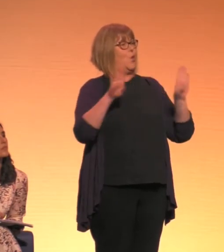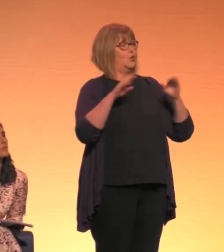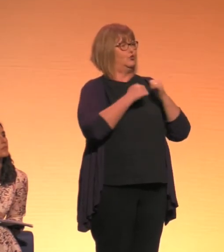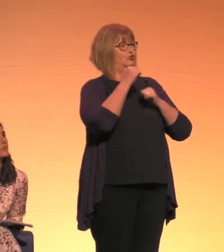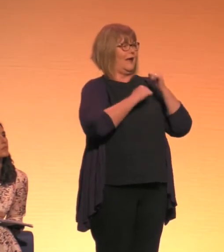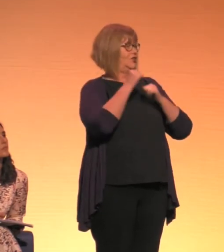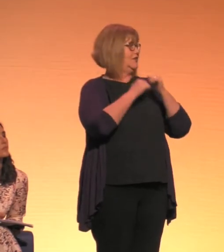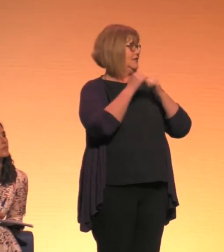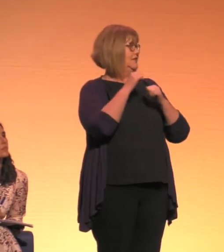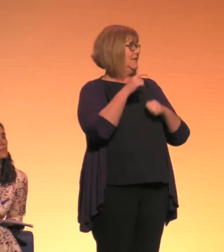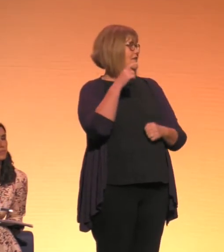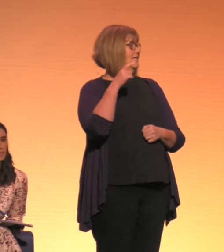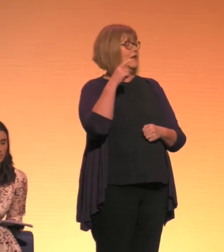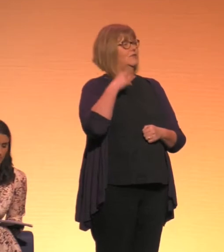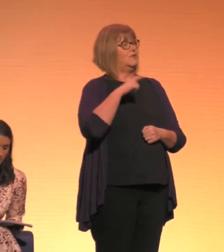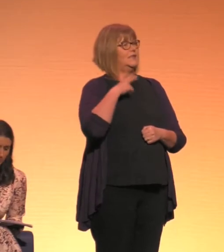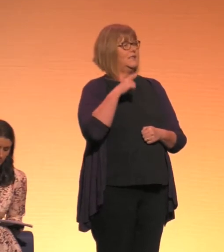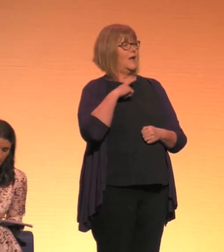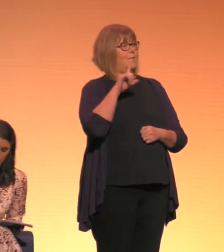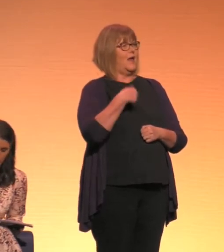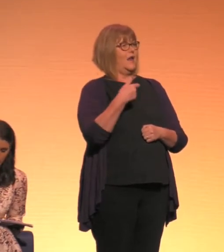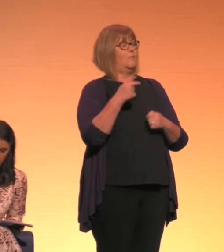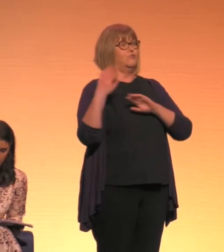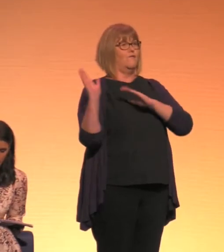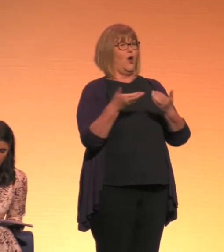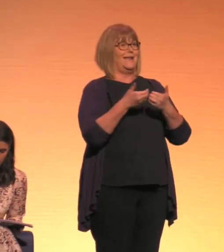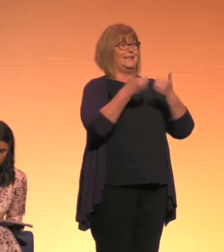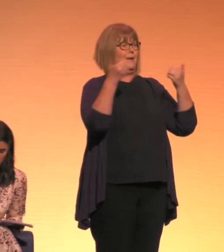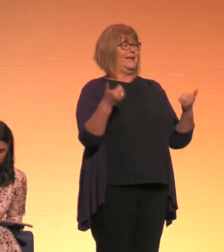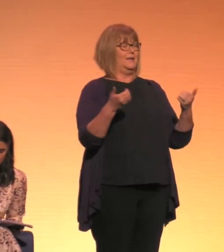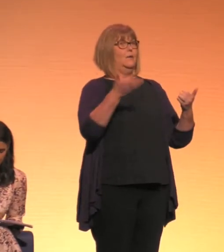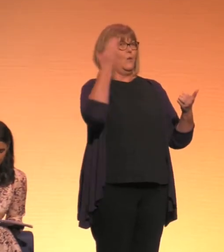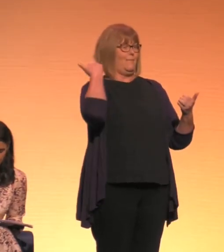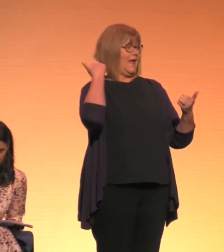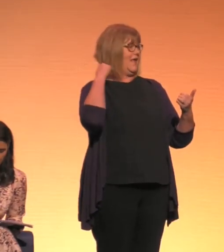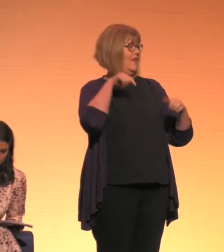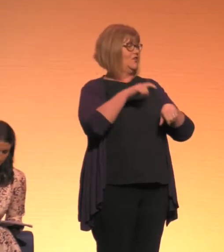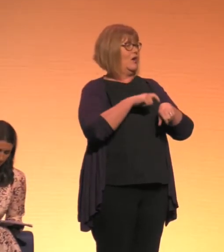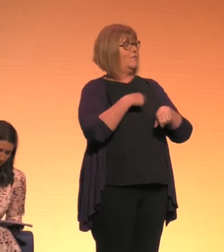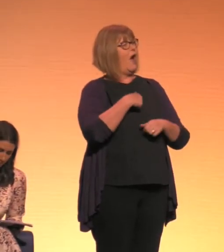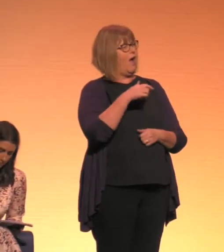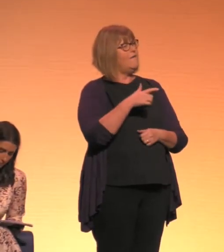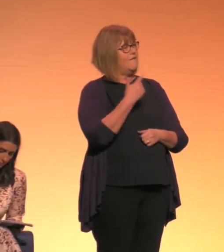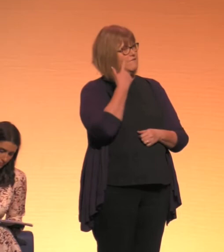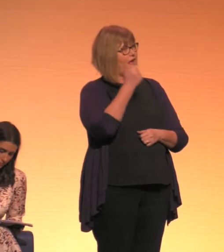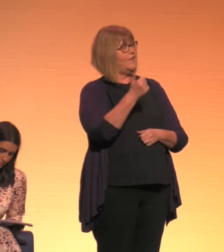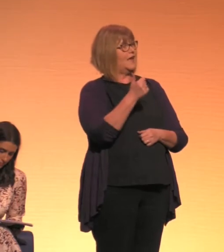to a purchaser-provider split at the time. I found that quite salutary. Does it sound familiar?